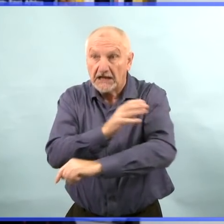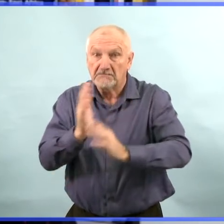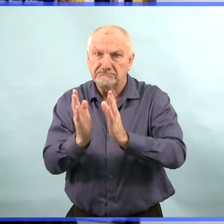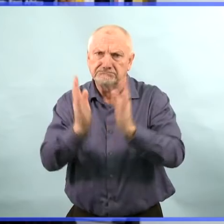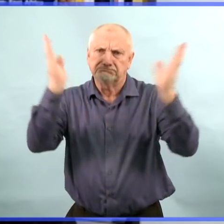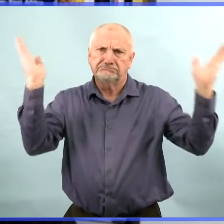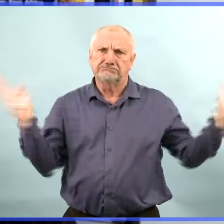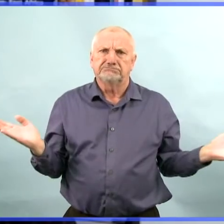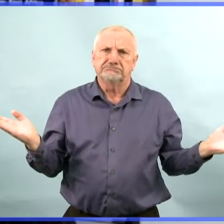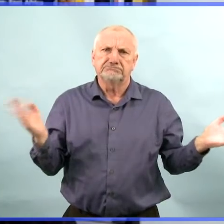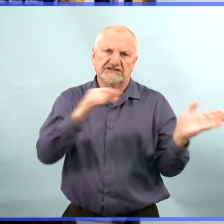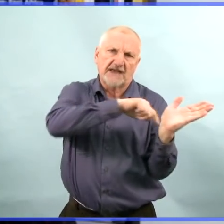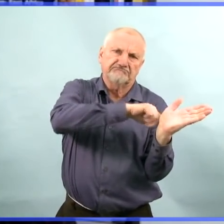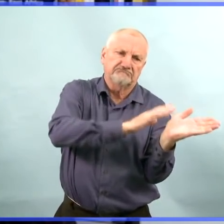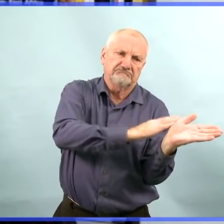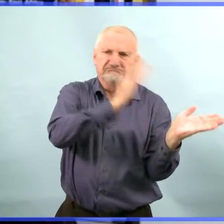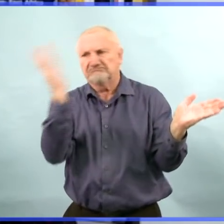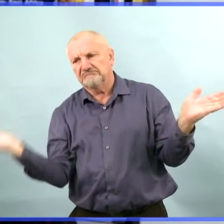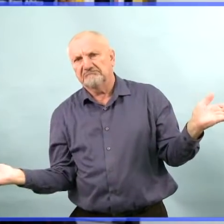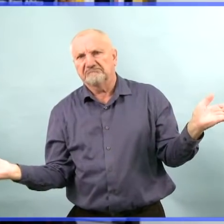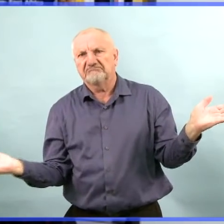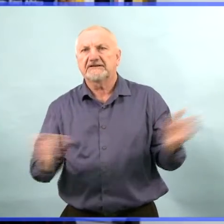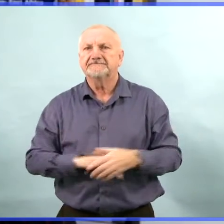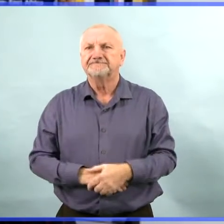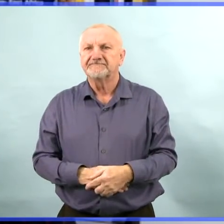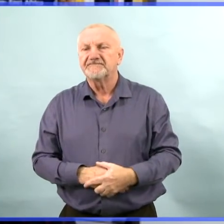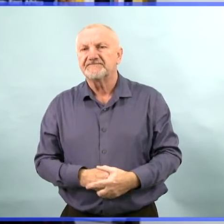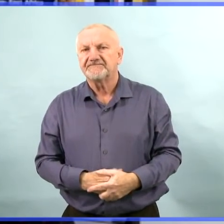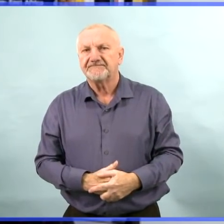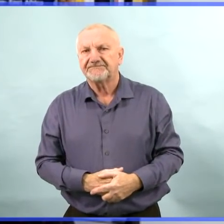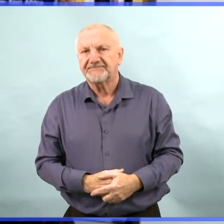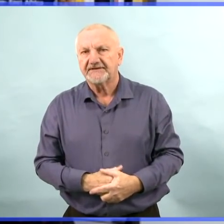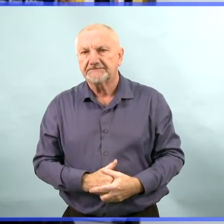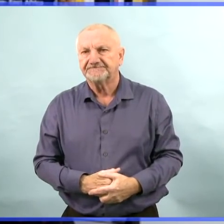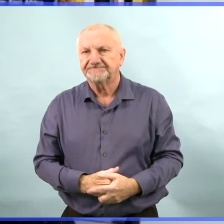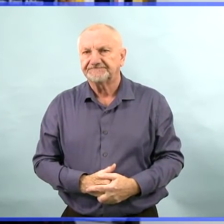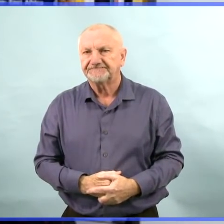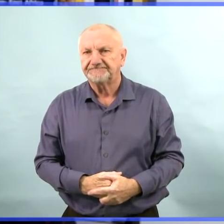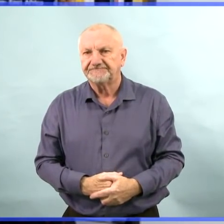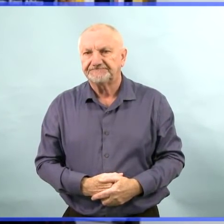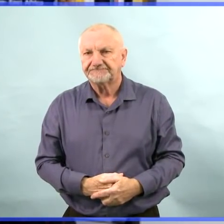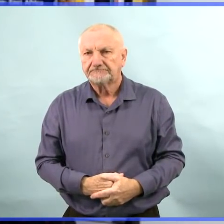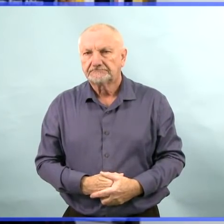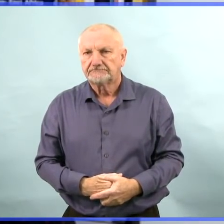the national advisory committee on immunization recommends a precautionary approach on waiting 14